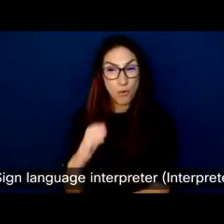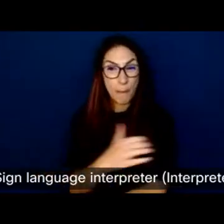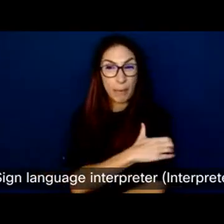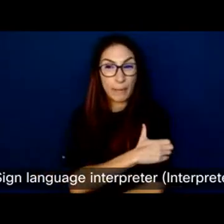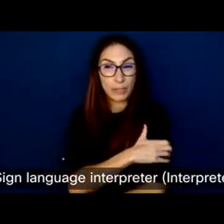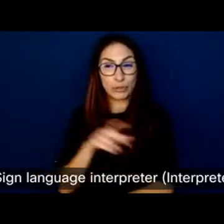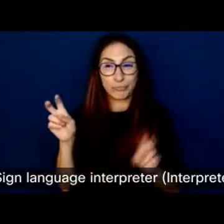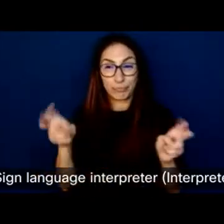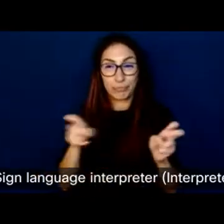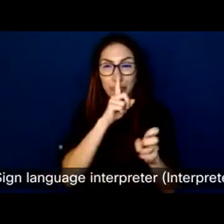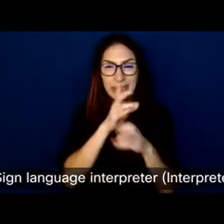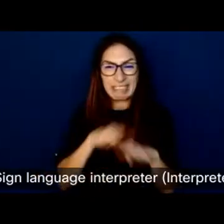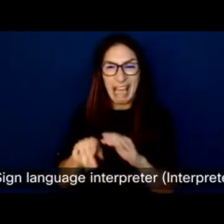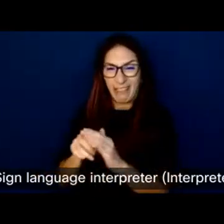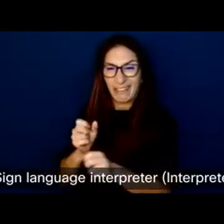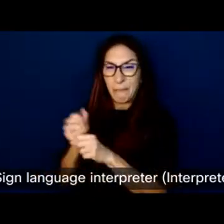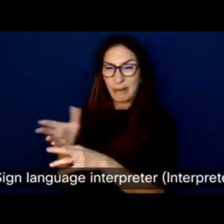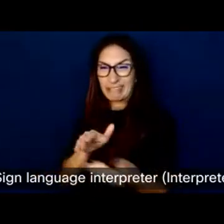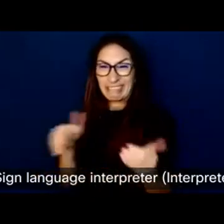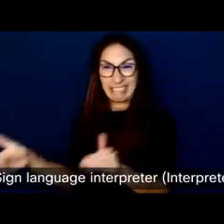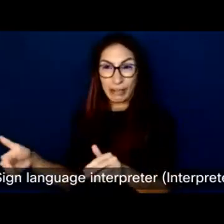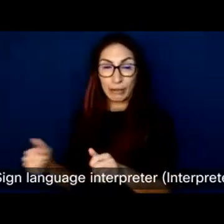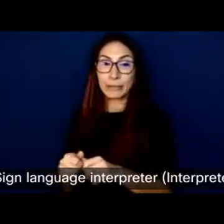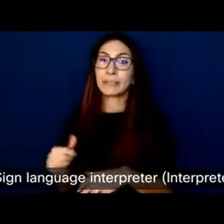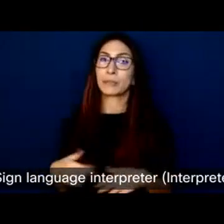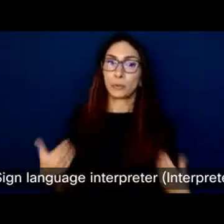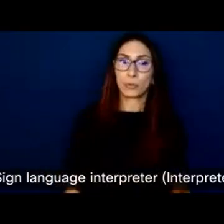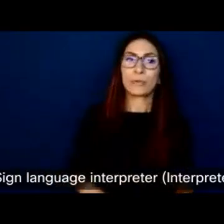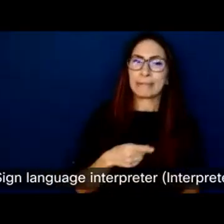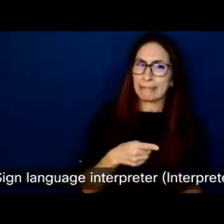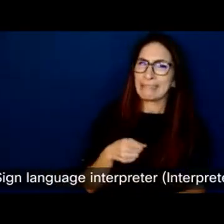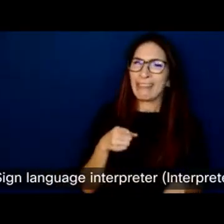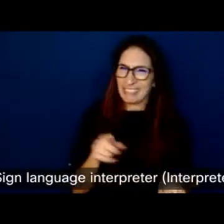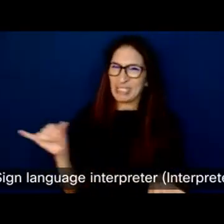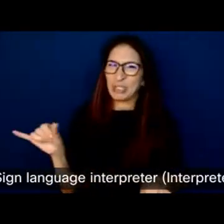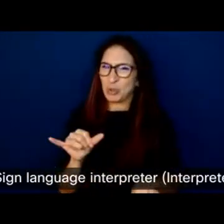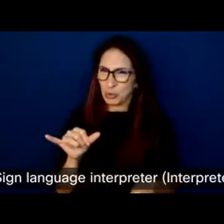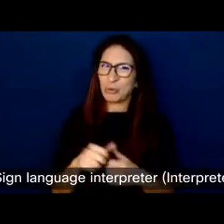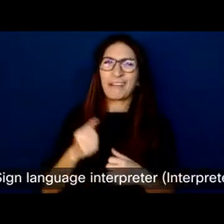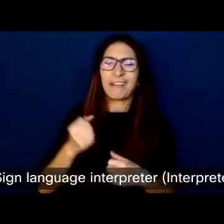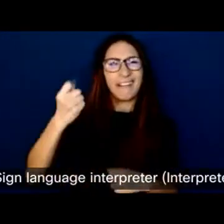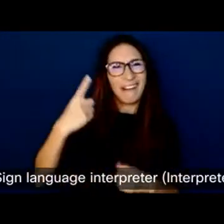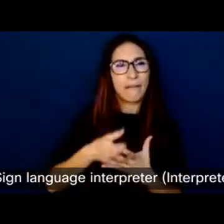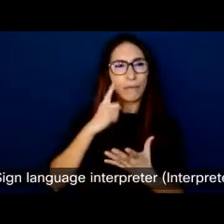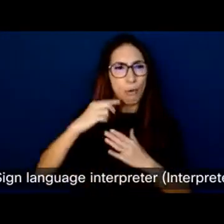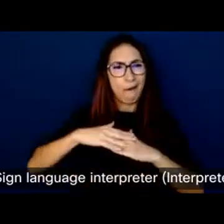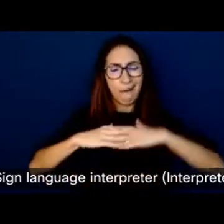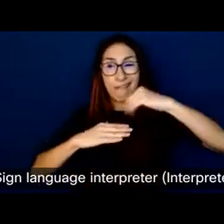killer, particularly with HIV because of all of the layers of stigma, because of the fact that depression is layered on top of